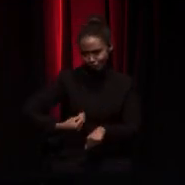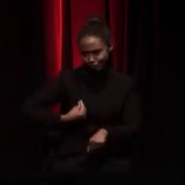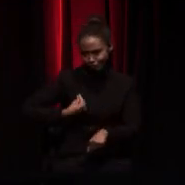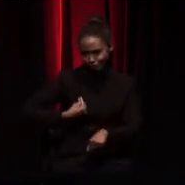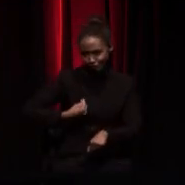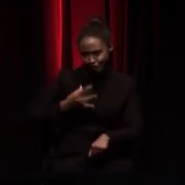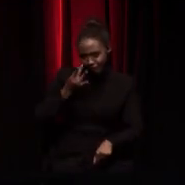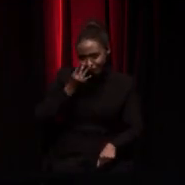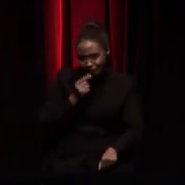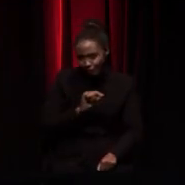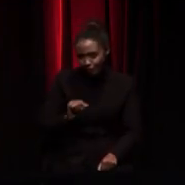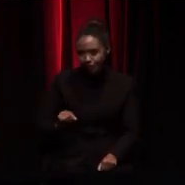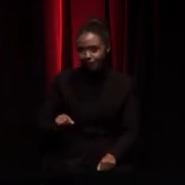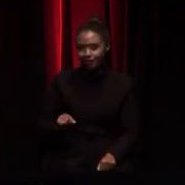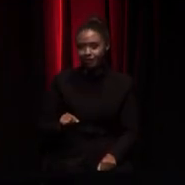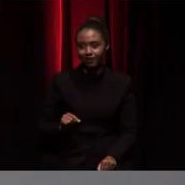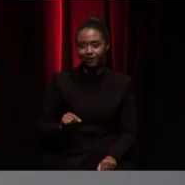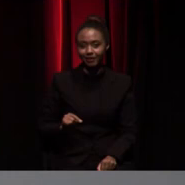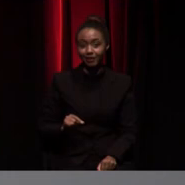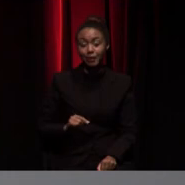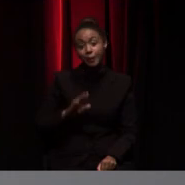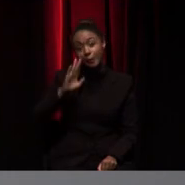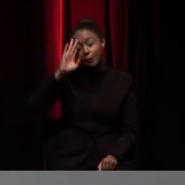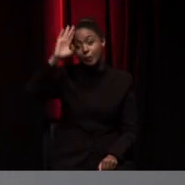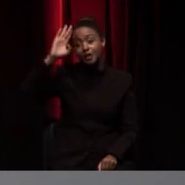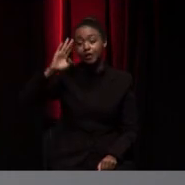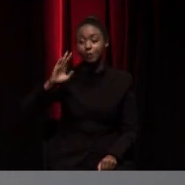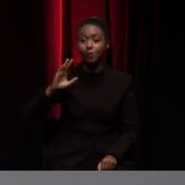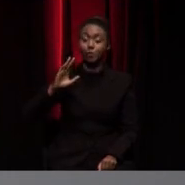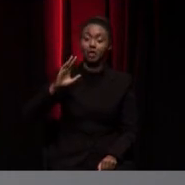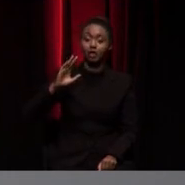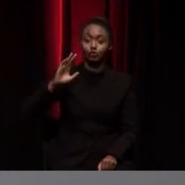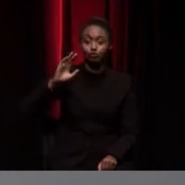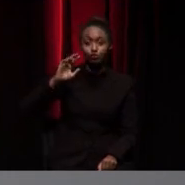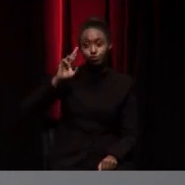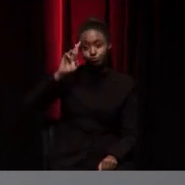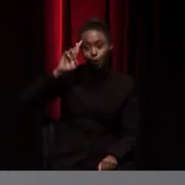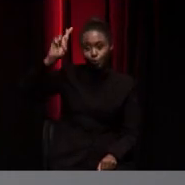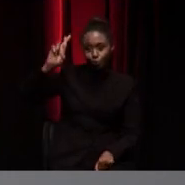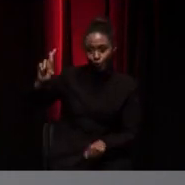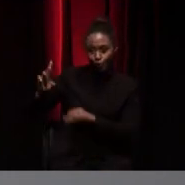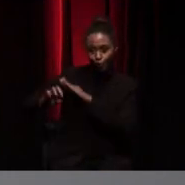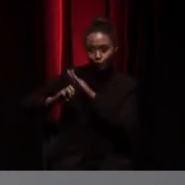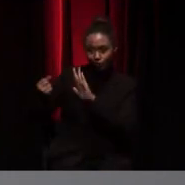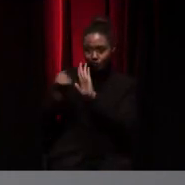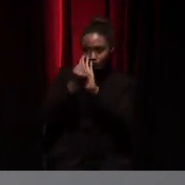with brands’ CEOs. I’d like very much to know